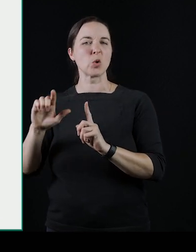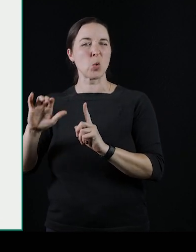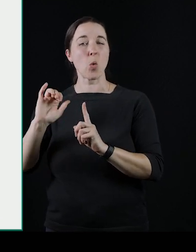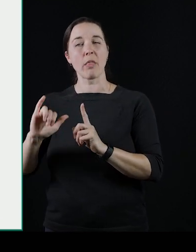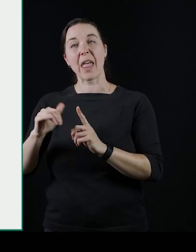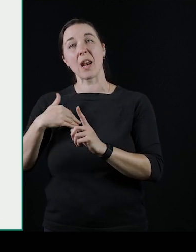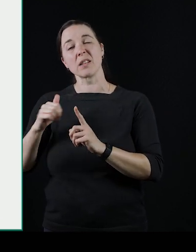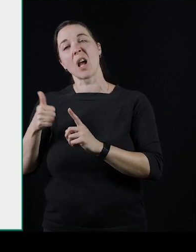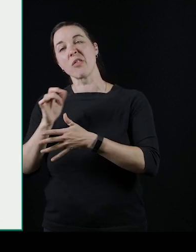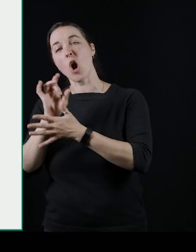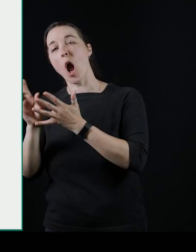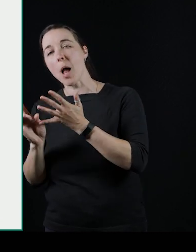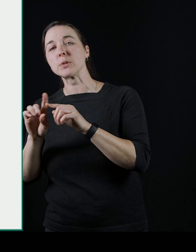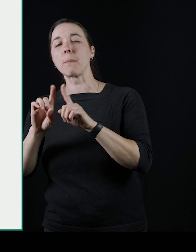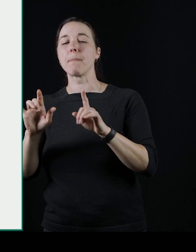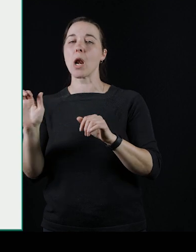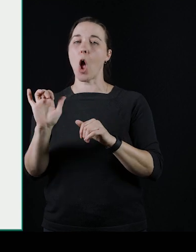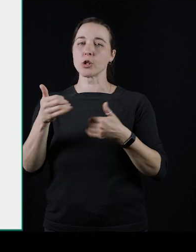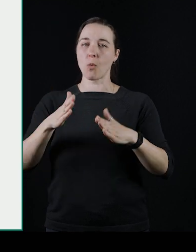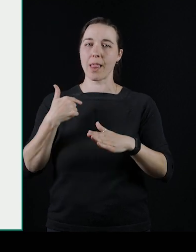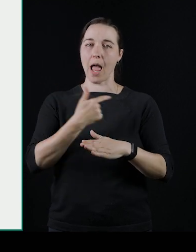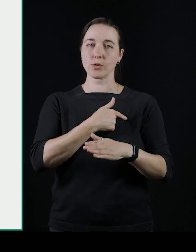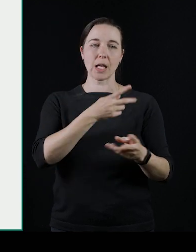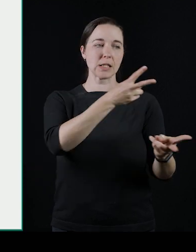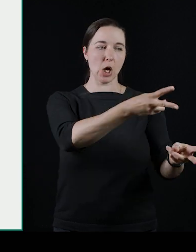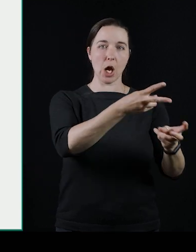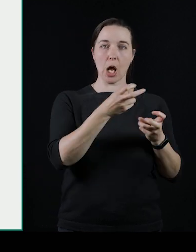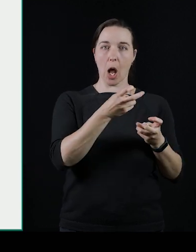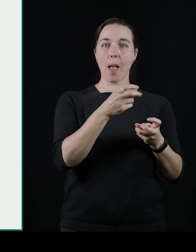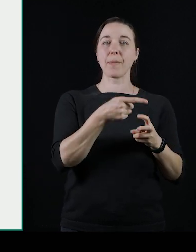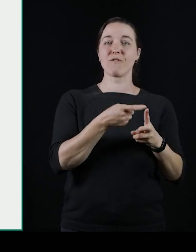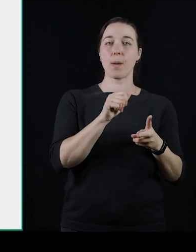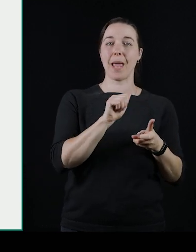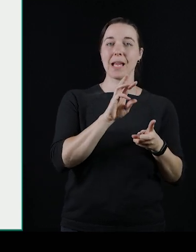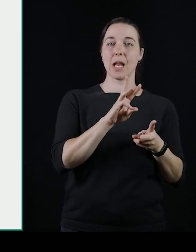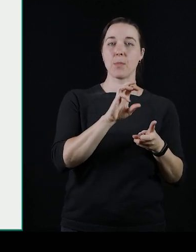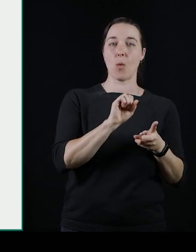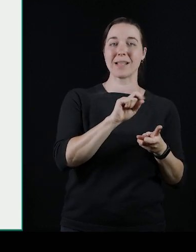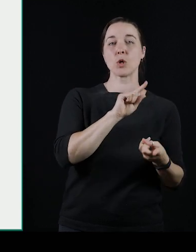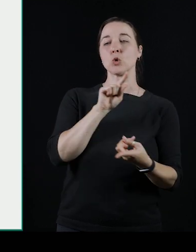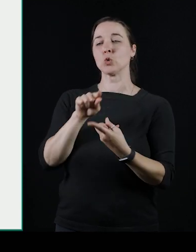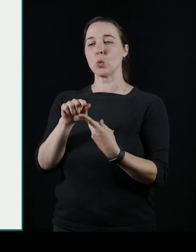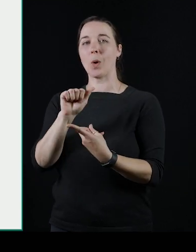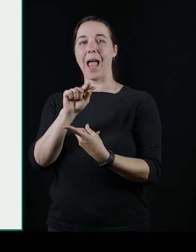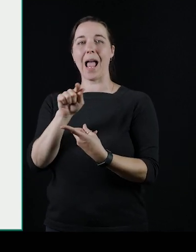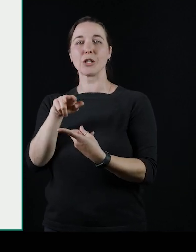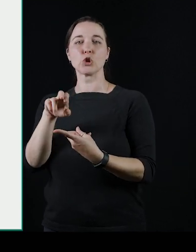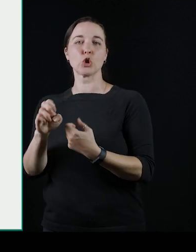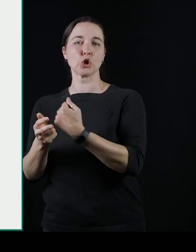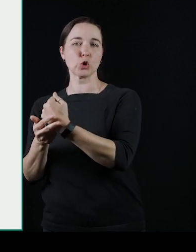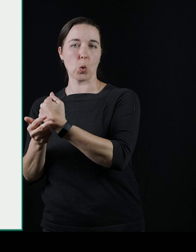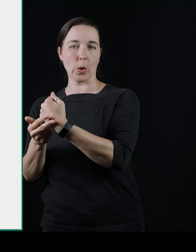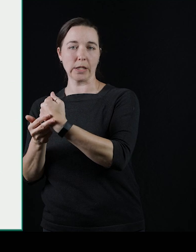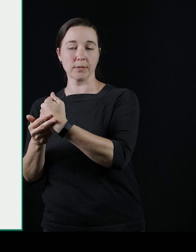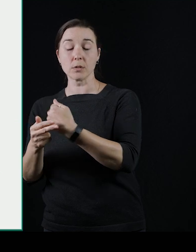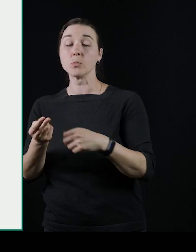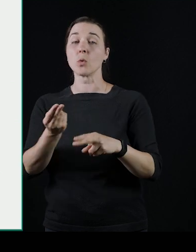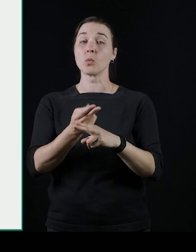other options also supports copying from AWS S3 buckets to Azure Blob storage. We run AzCopy in parallel